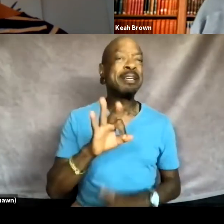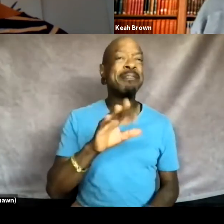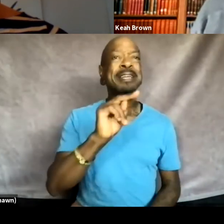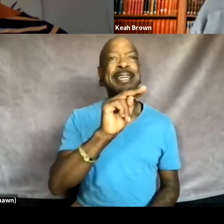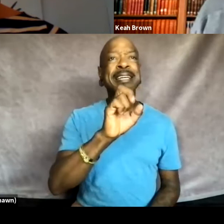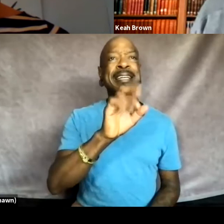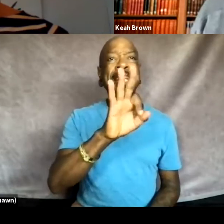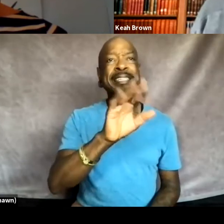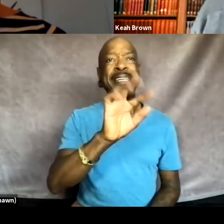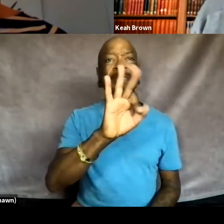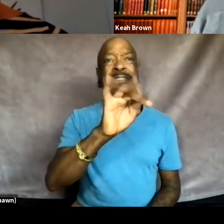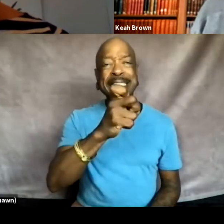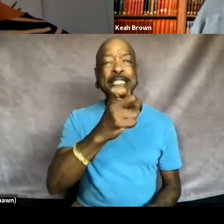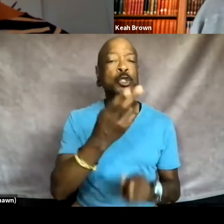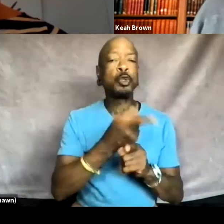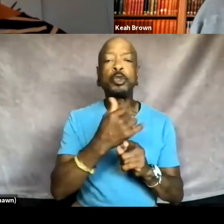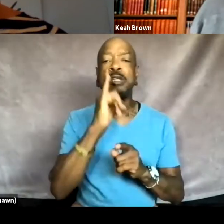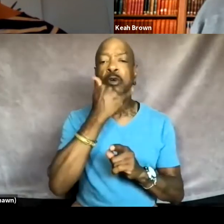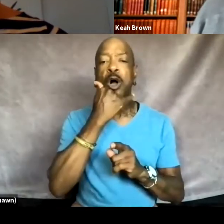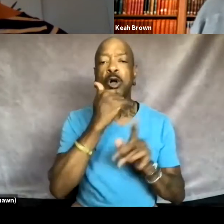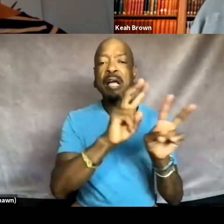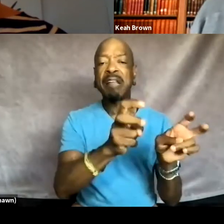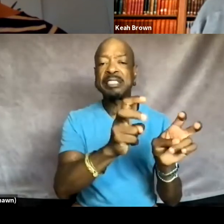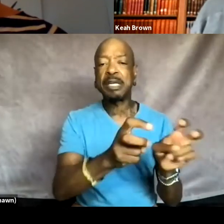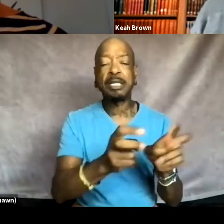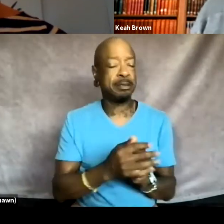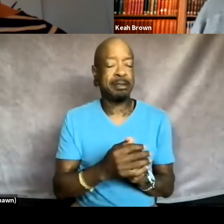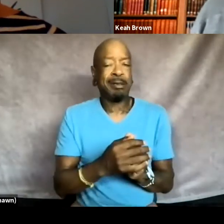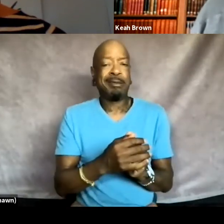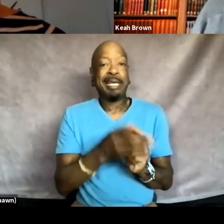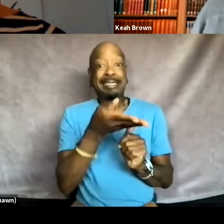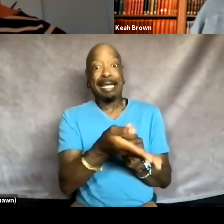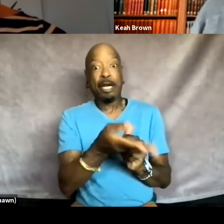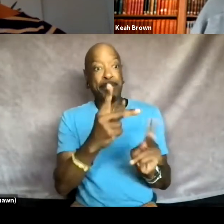Keah Brown: The fact that it's there, and the fact that people are seeing it is more